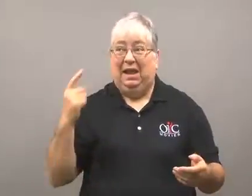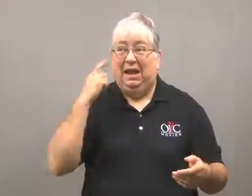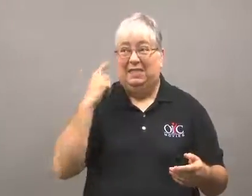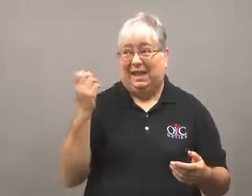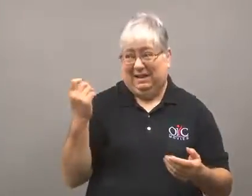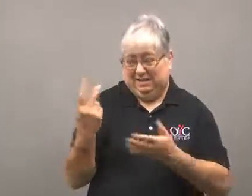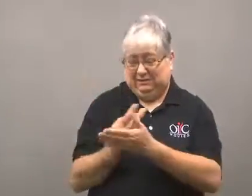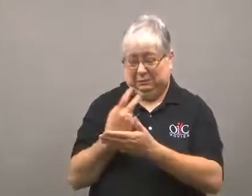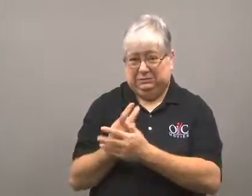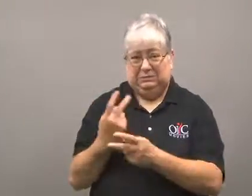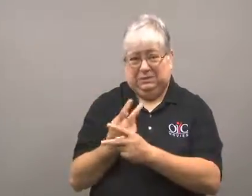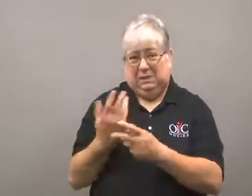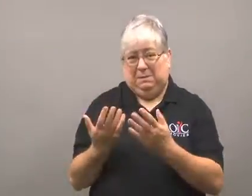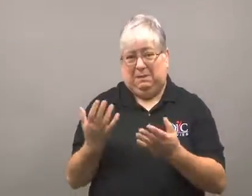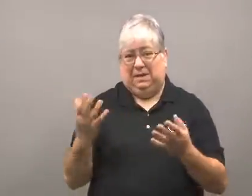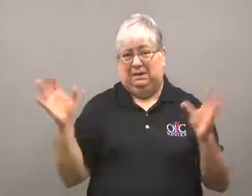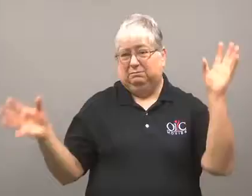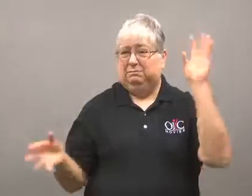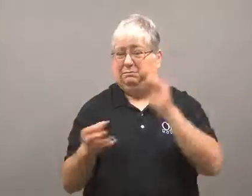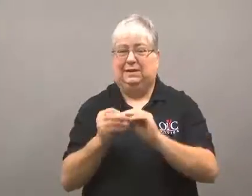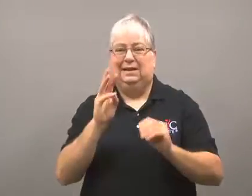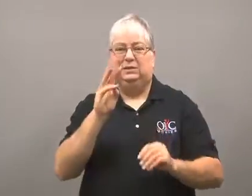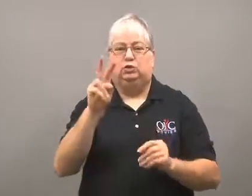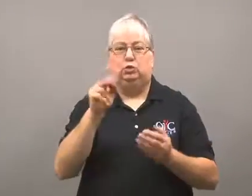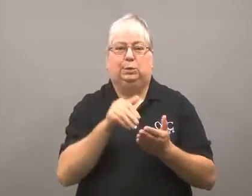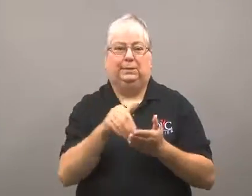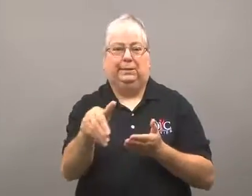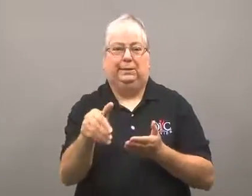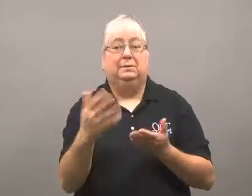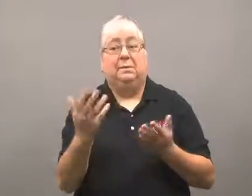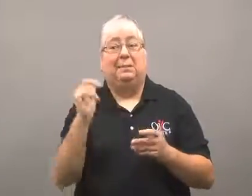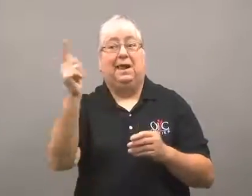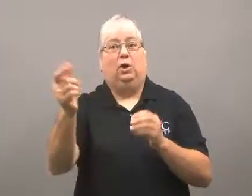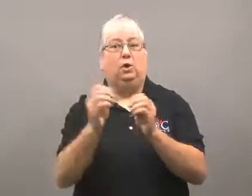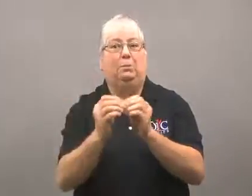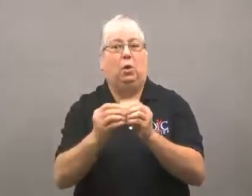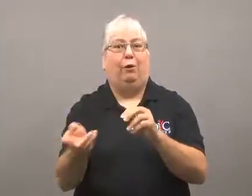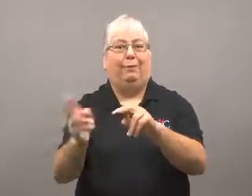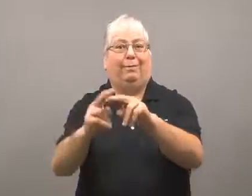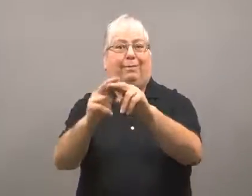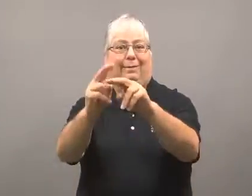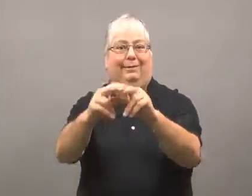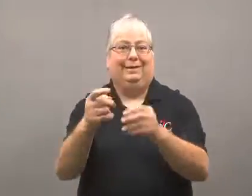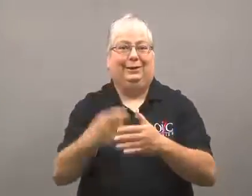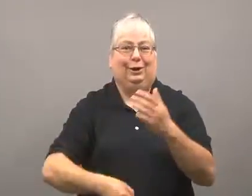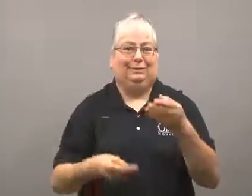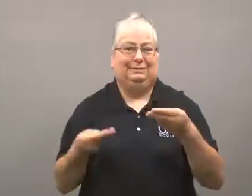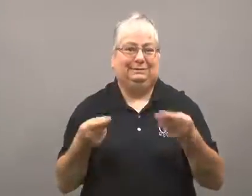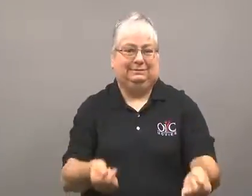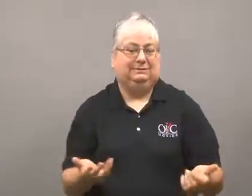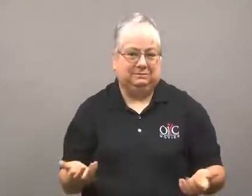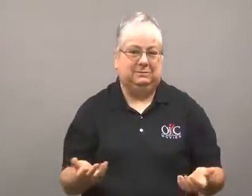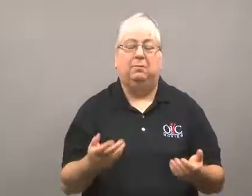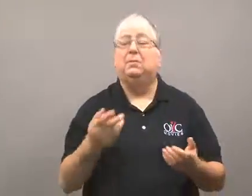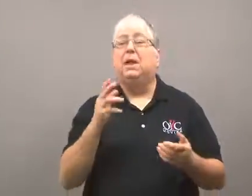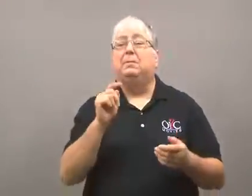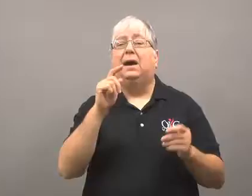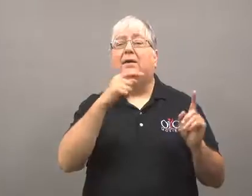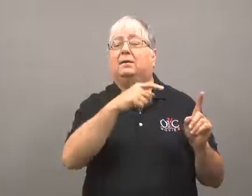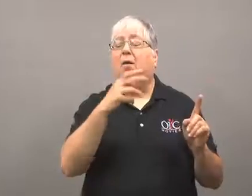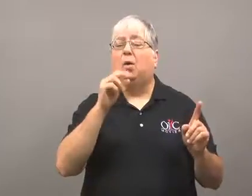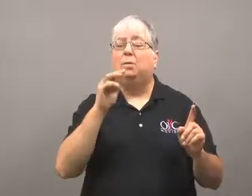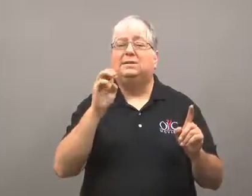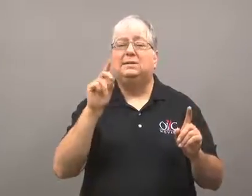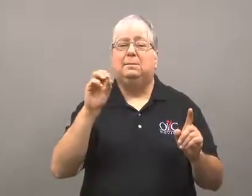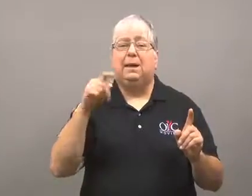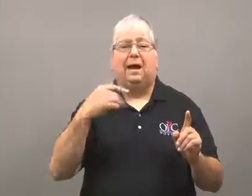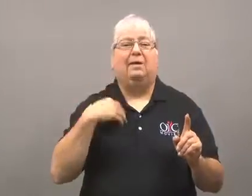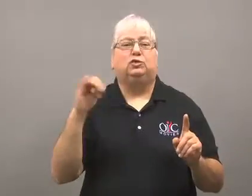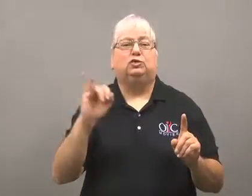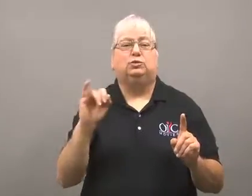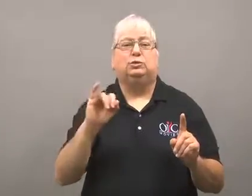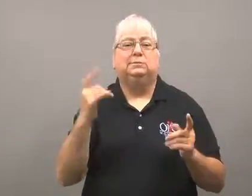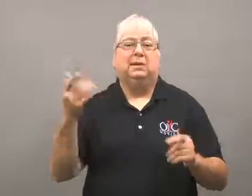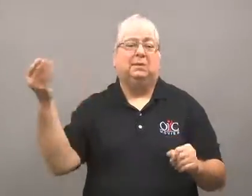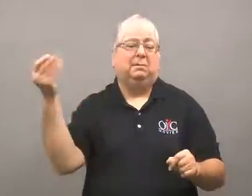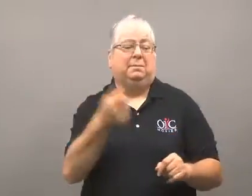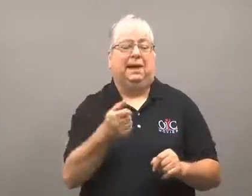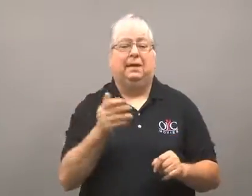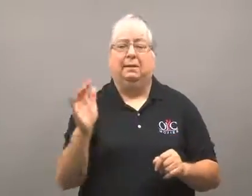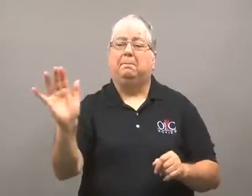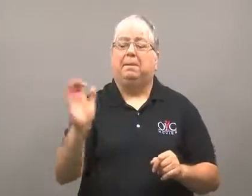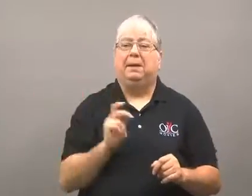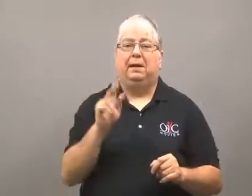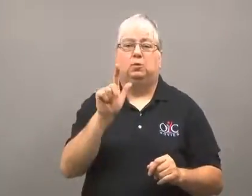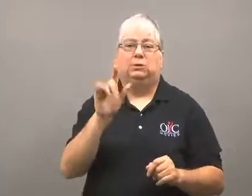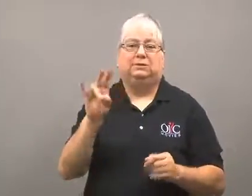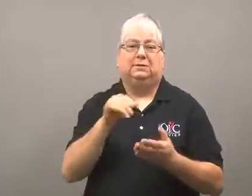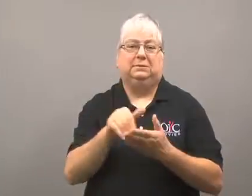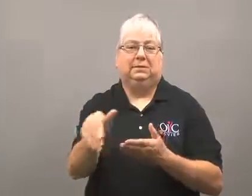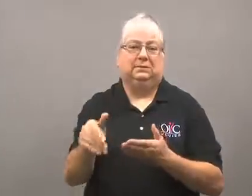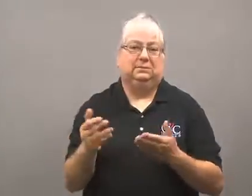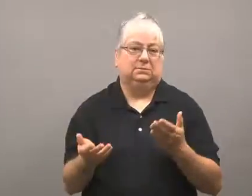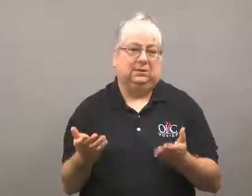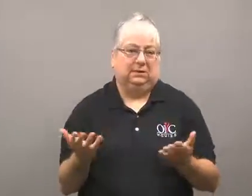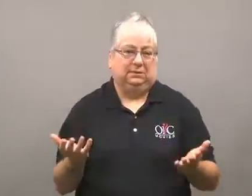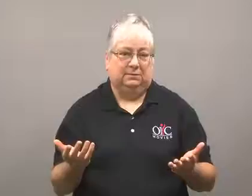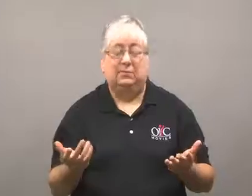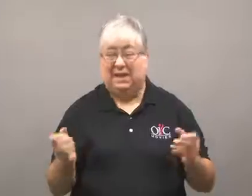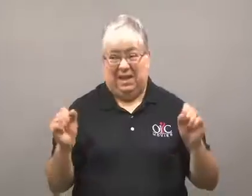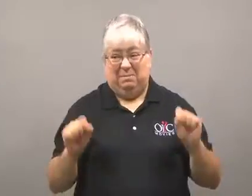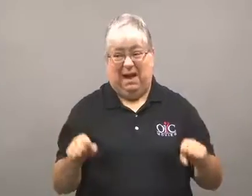The cost of the attack may reach $62 million, though that might go higher.